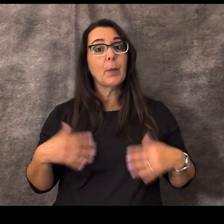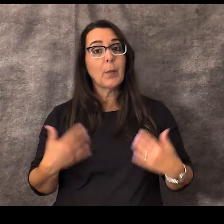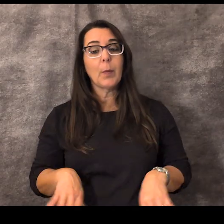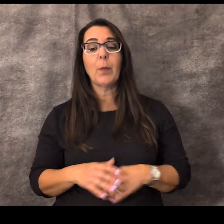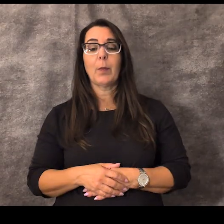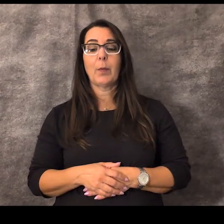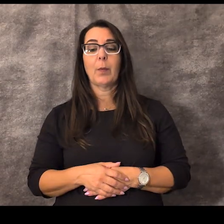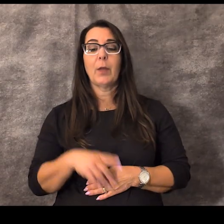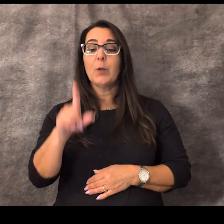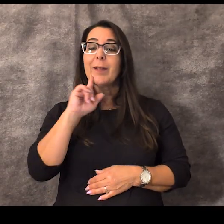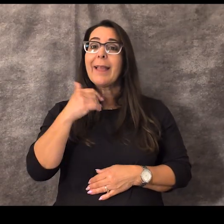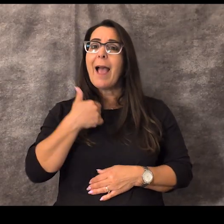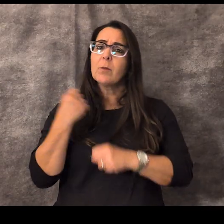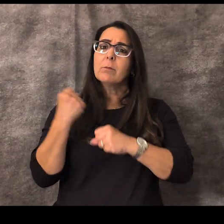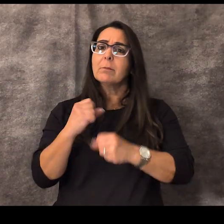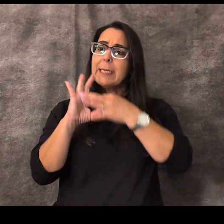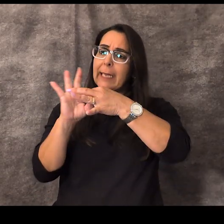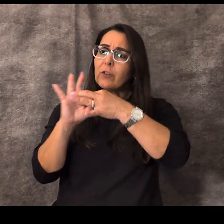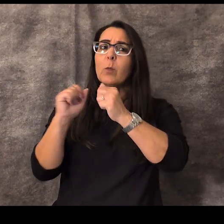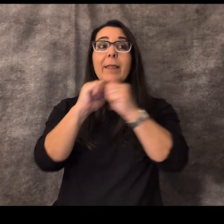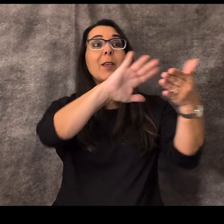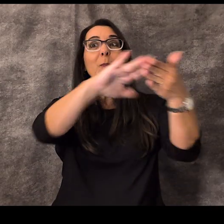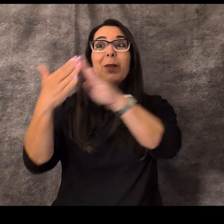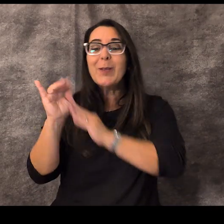the connection that was made with the community there in Tulare,